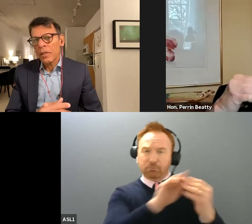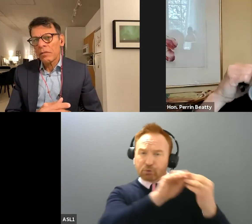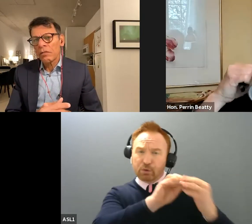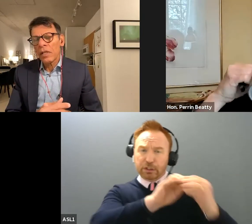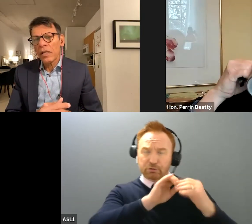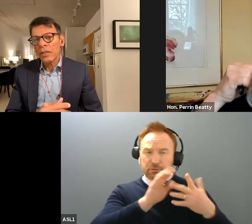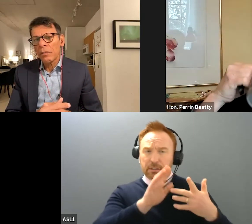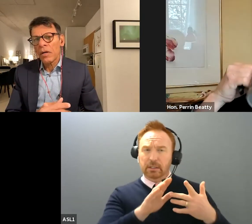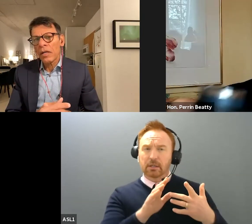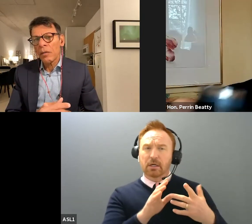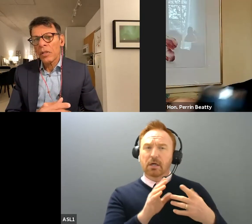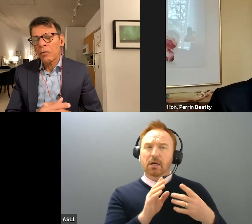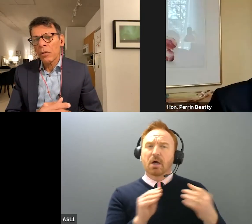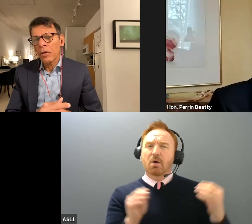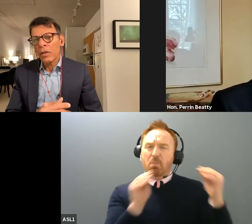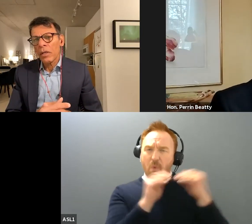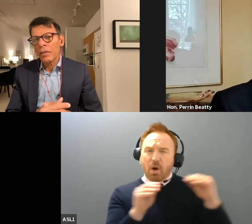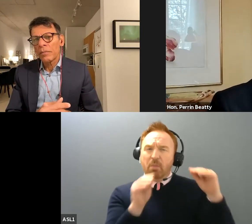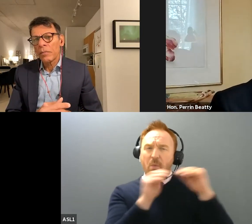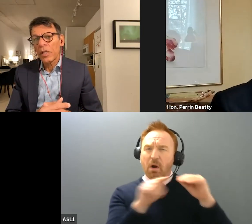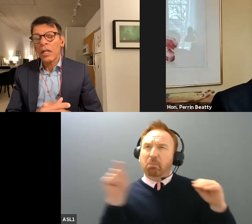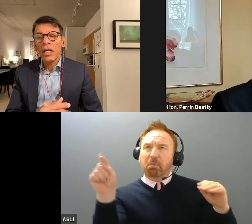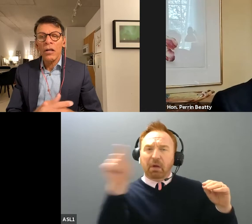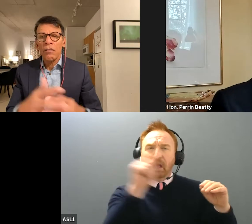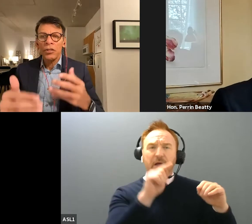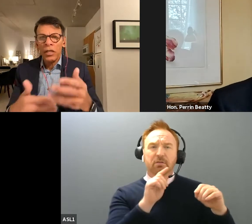of our affiliates are bargaining with the employer mental health coverage to get